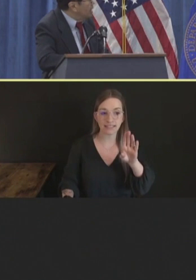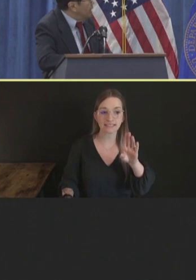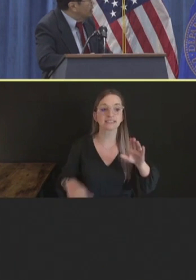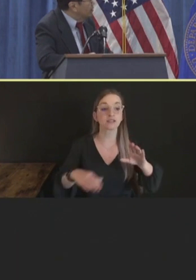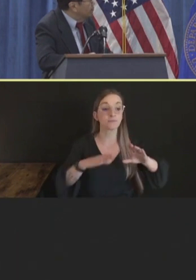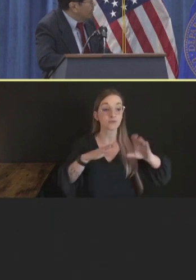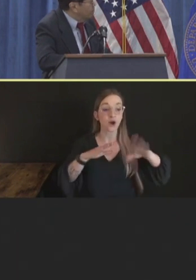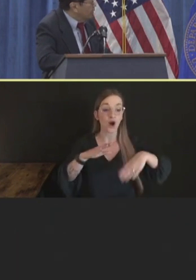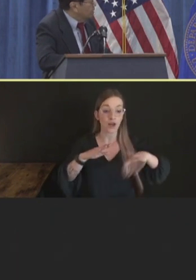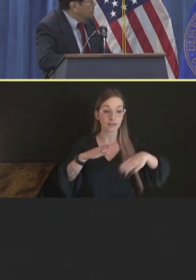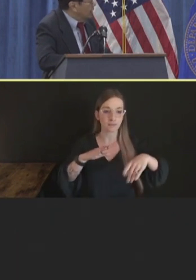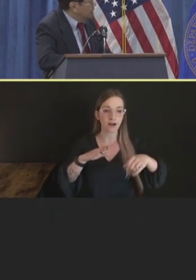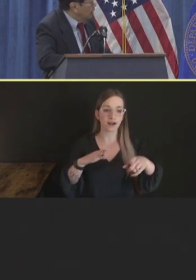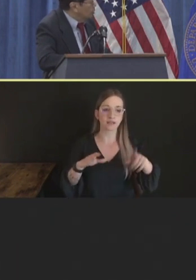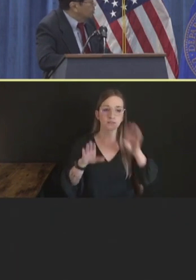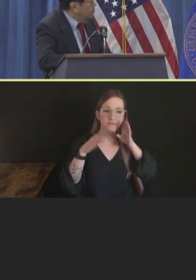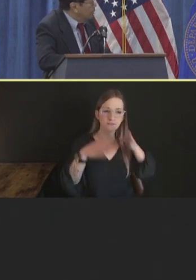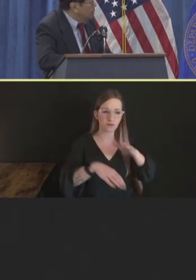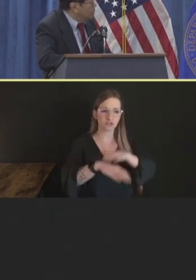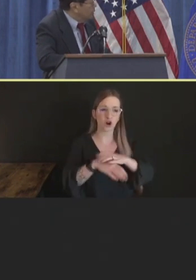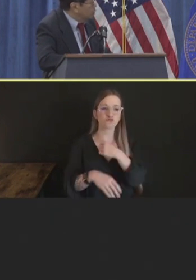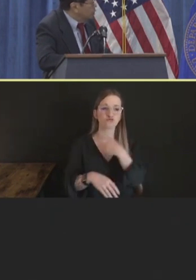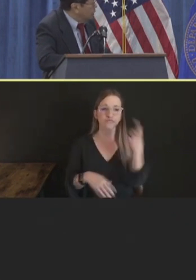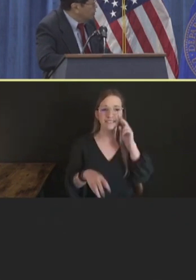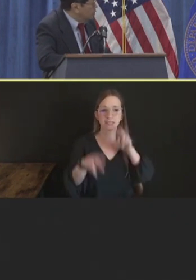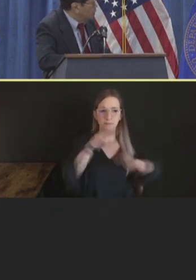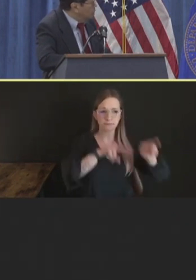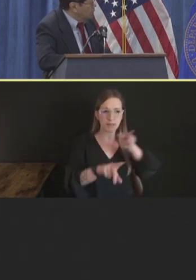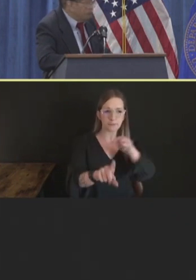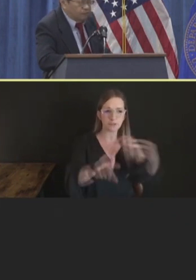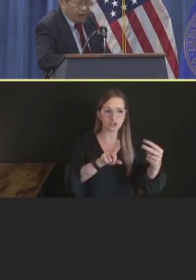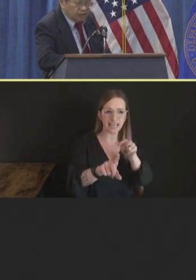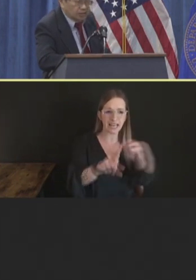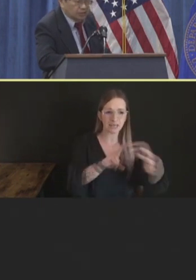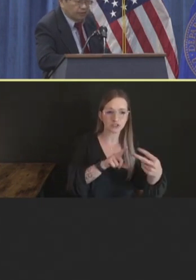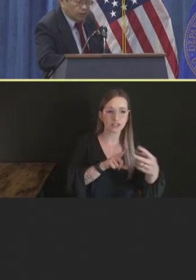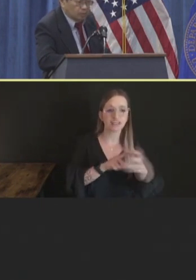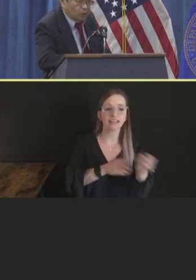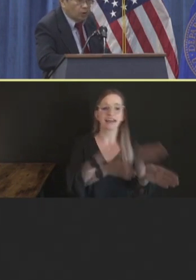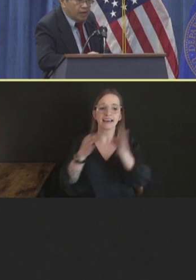And then vaccine technology development to ensure that new safer vaccines are available.